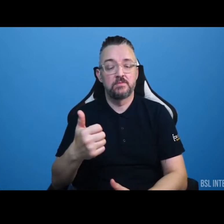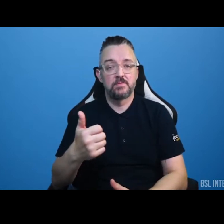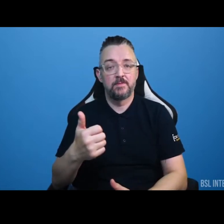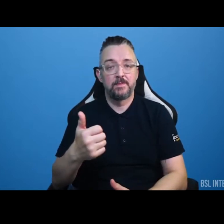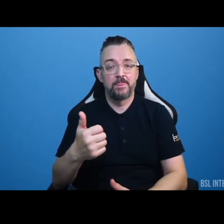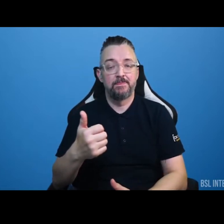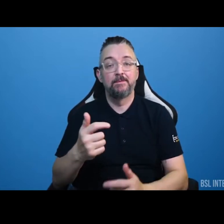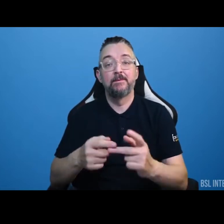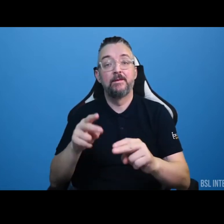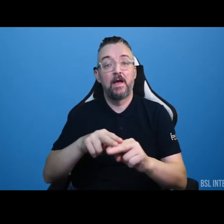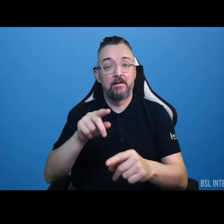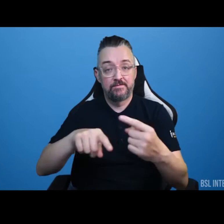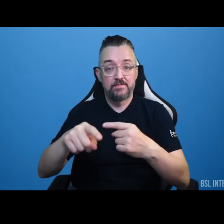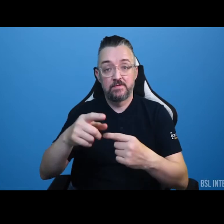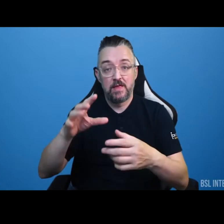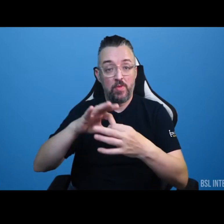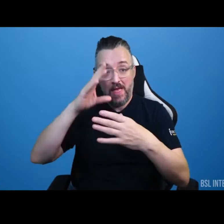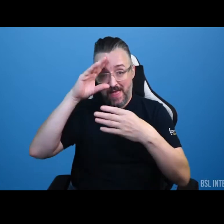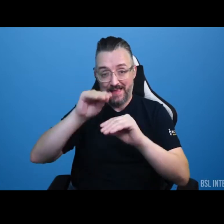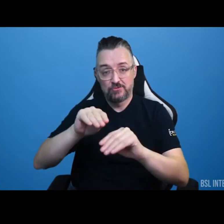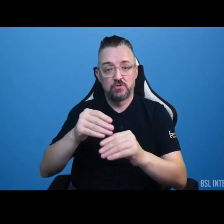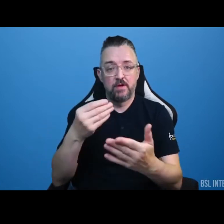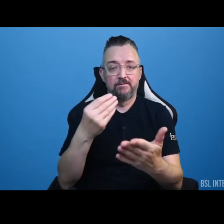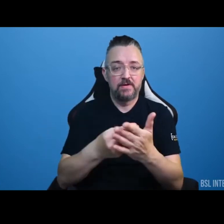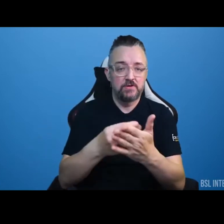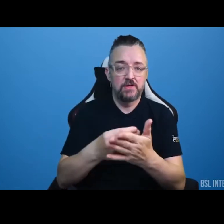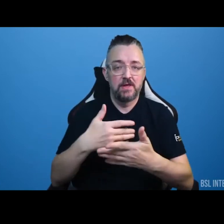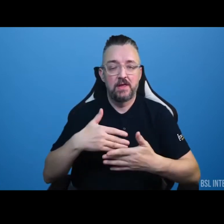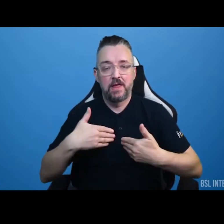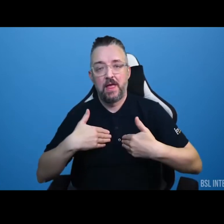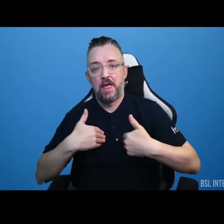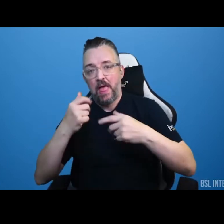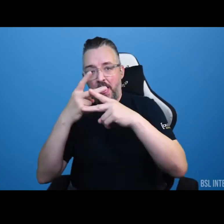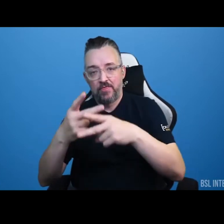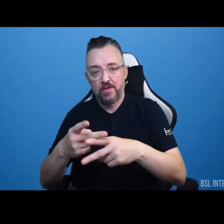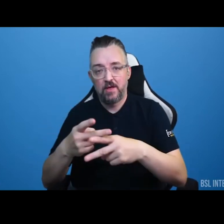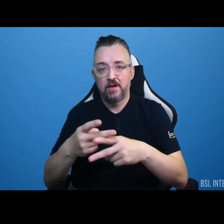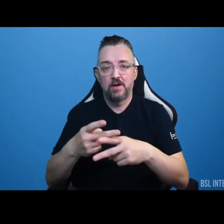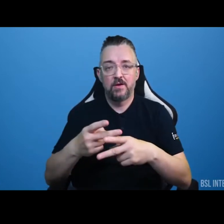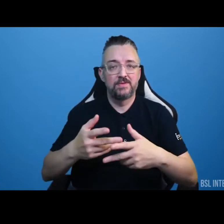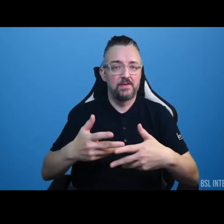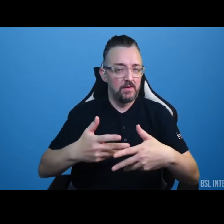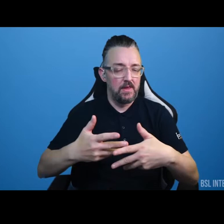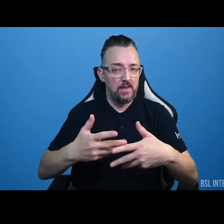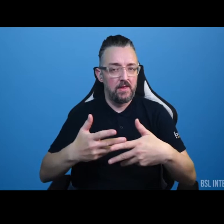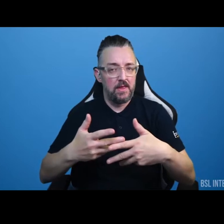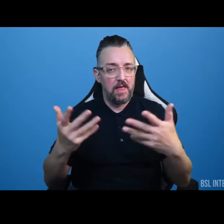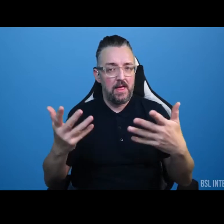But if you are in education, finance and healthcare, kind of any other workplace,